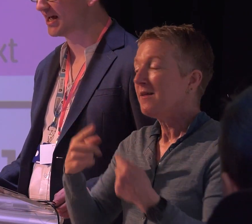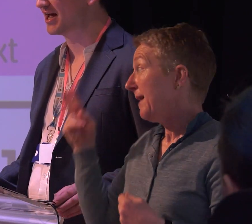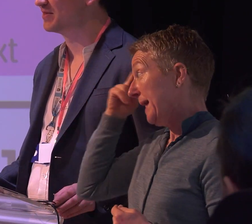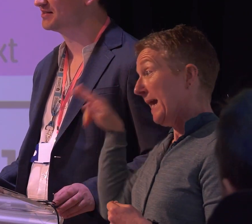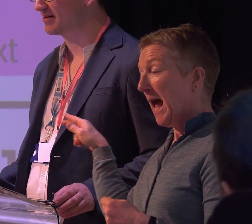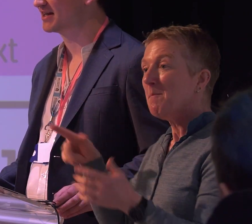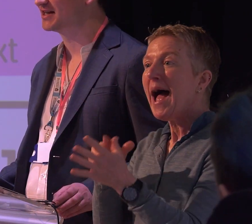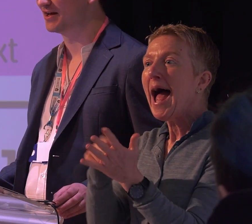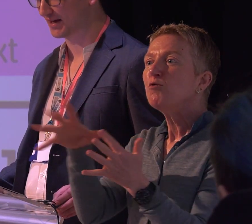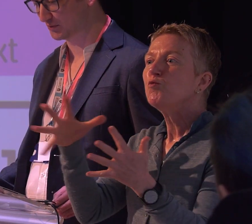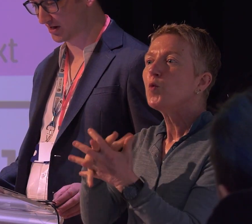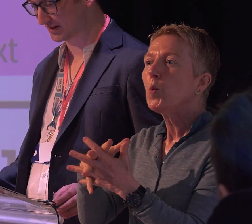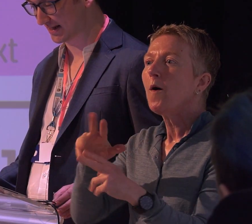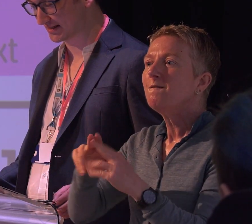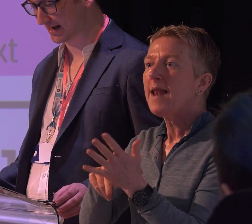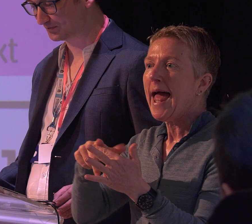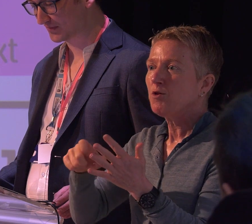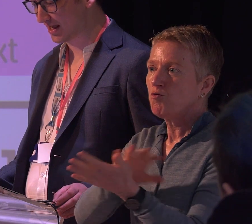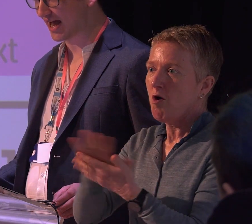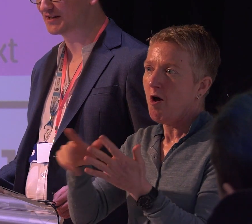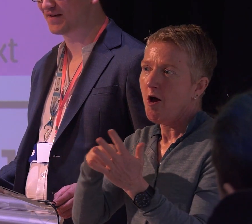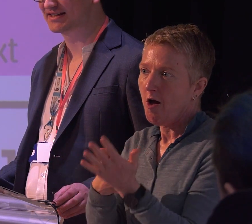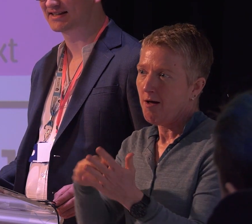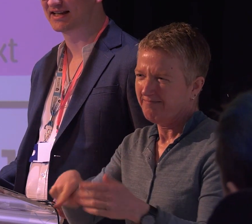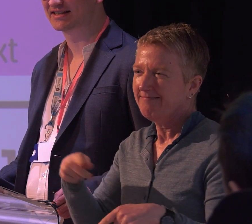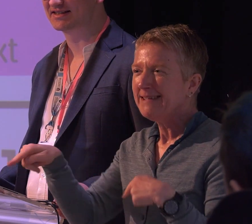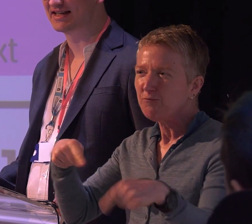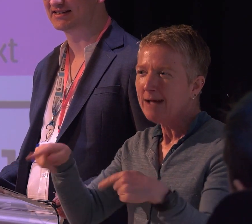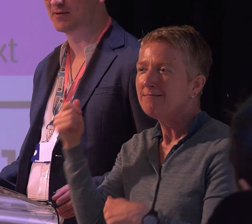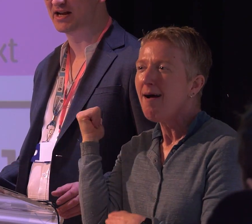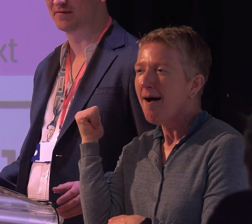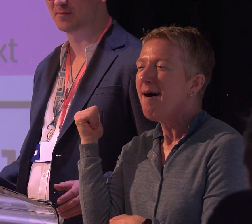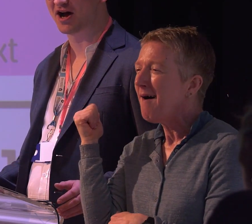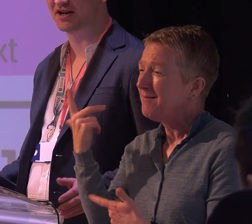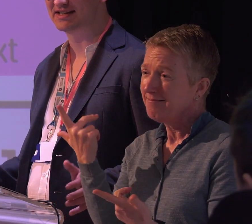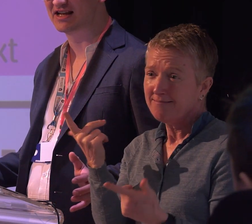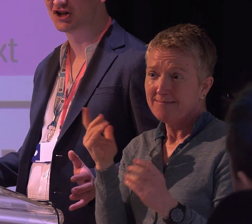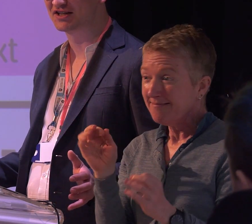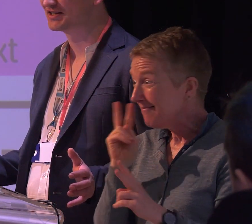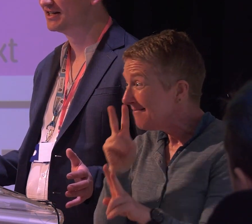and I'm the director of Attenborough Arts Centre. And it's fantastic to see so many of our partner teachers,